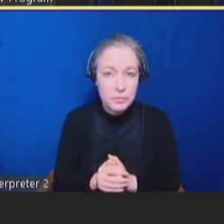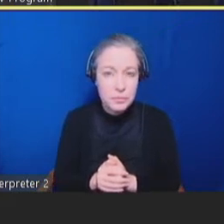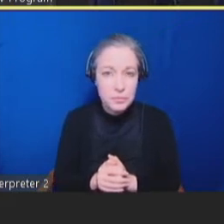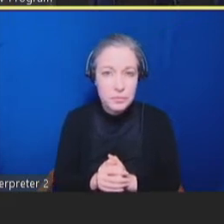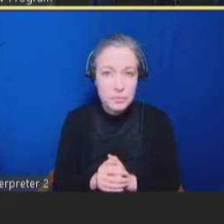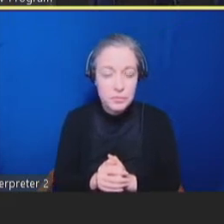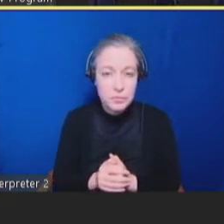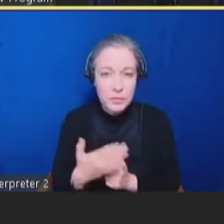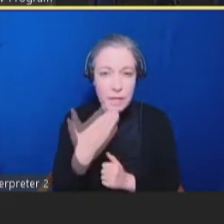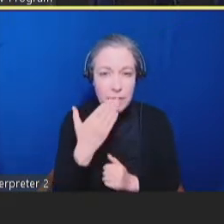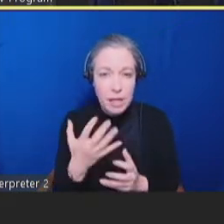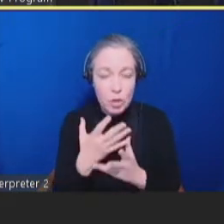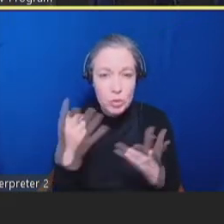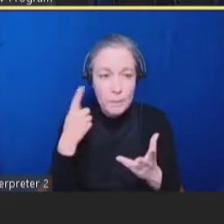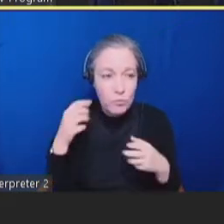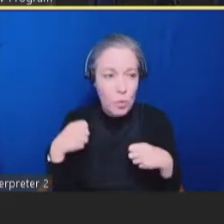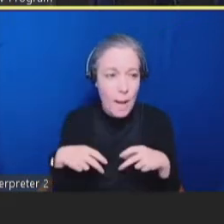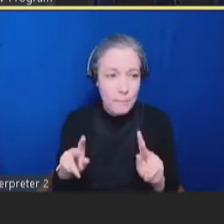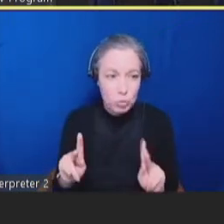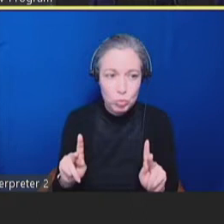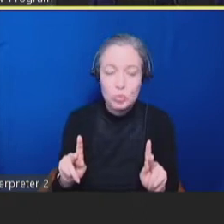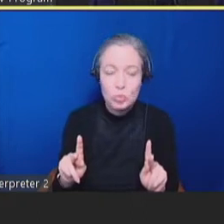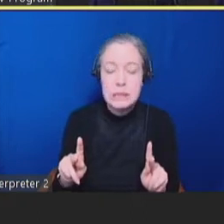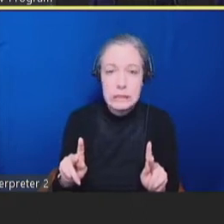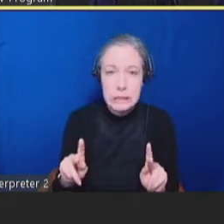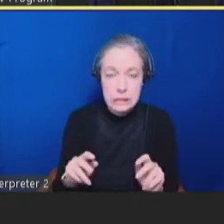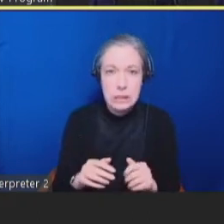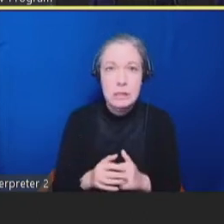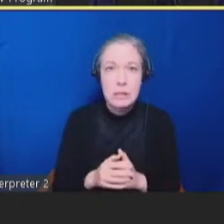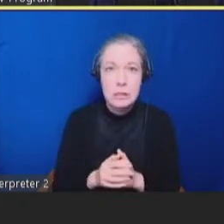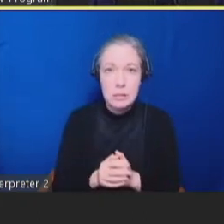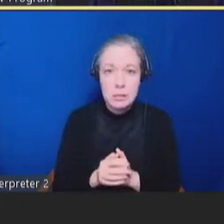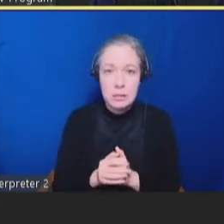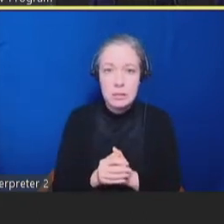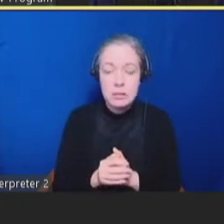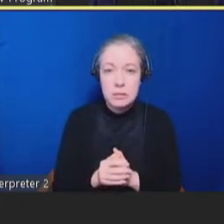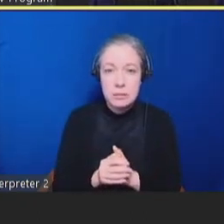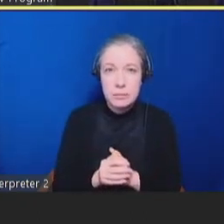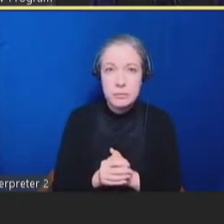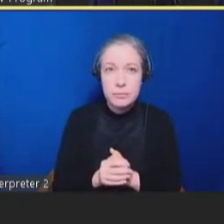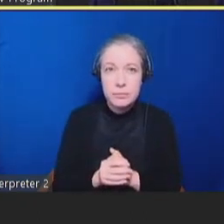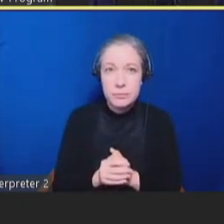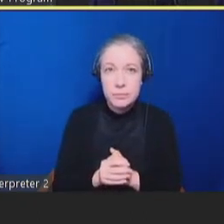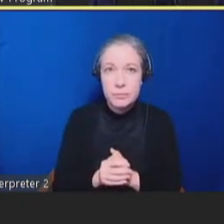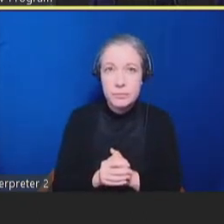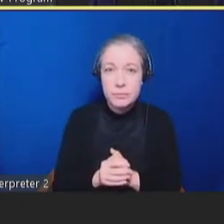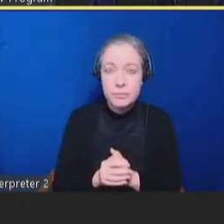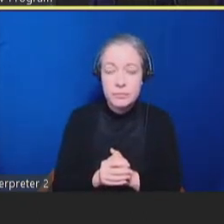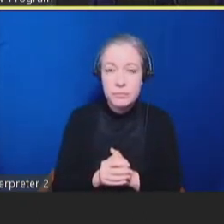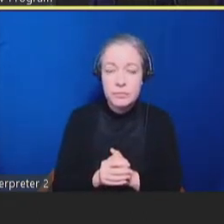Vinod Balachandran: Thank you very much for the opportunity. So, a few months ago, many of